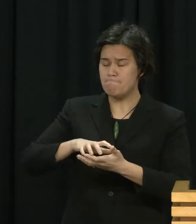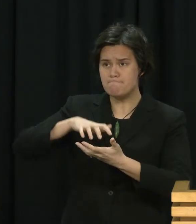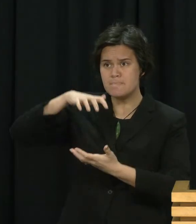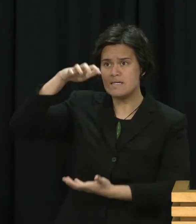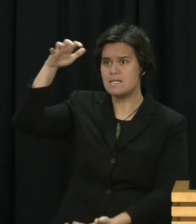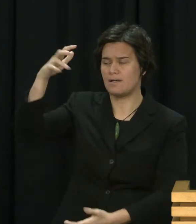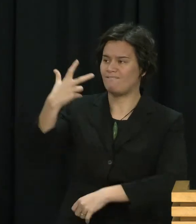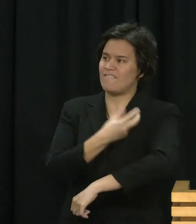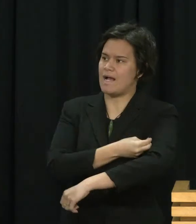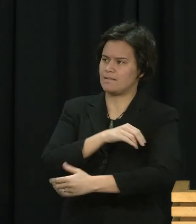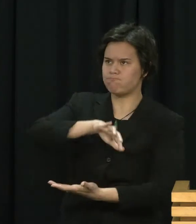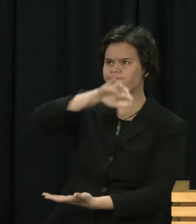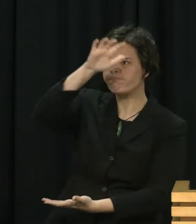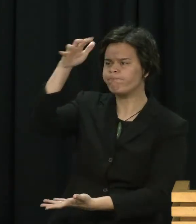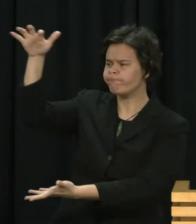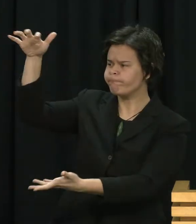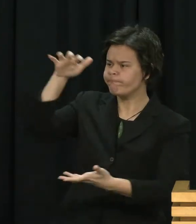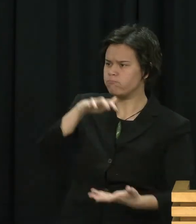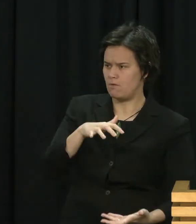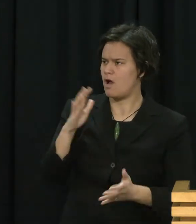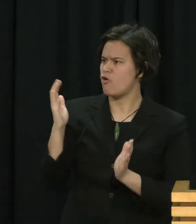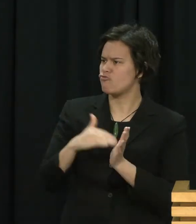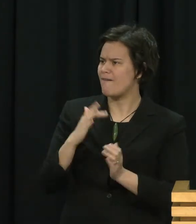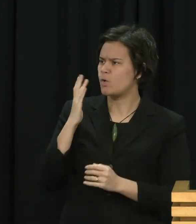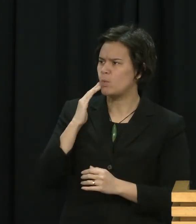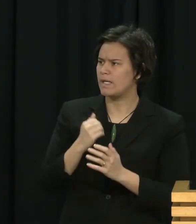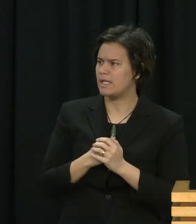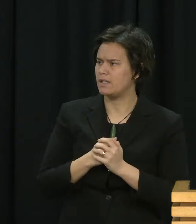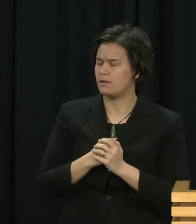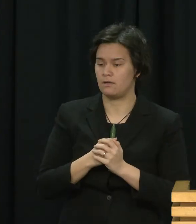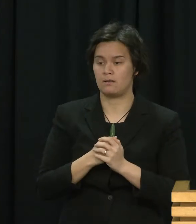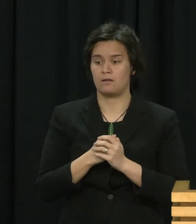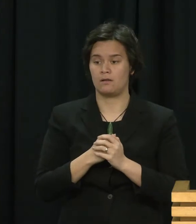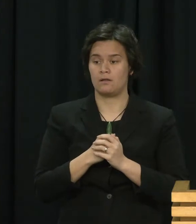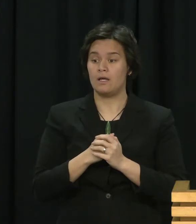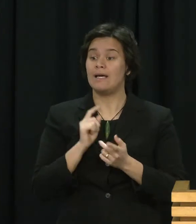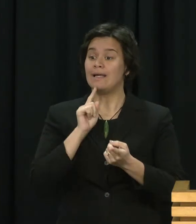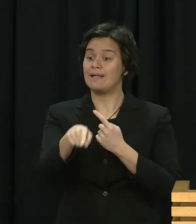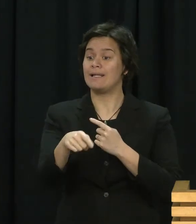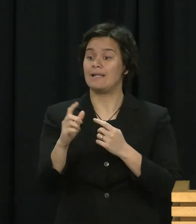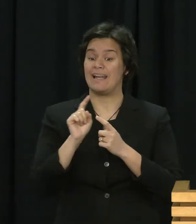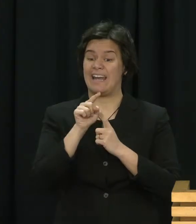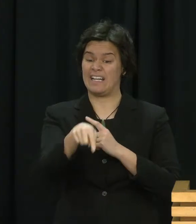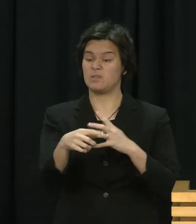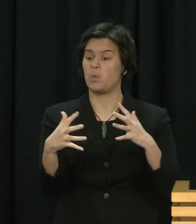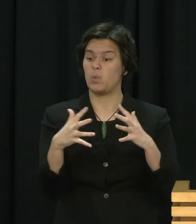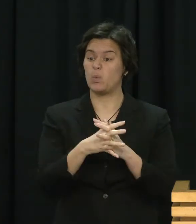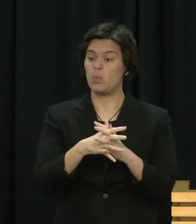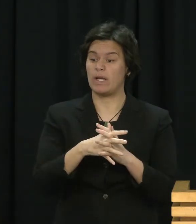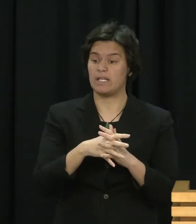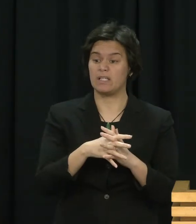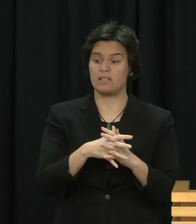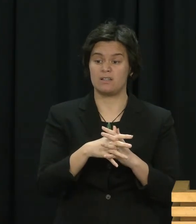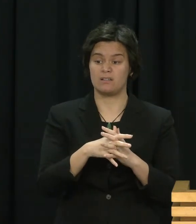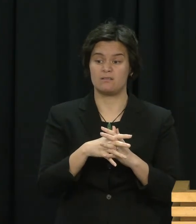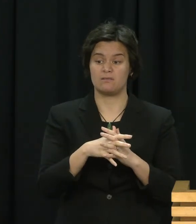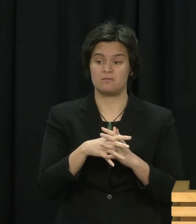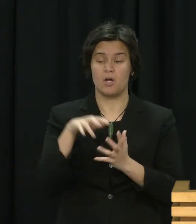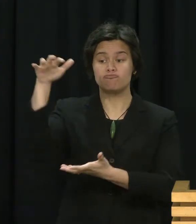two weeks. When are the first of the big batches of vaccine